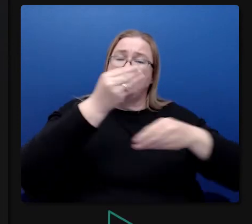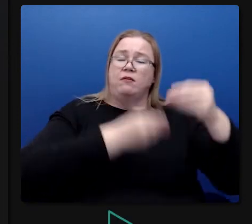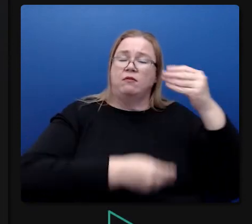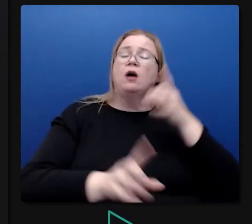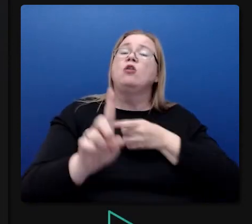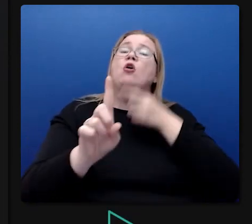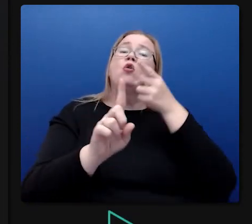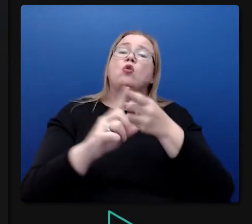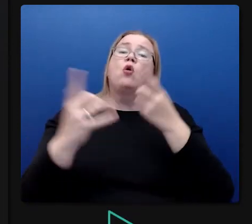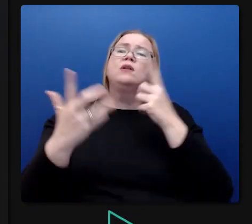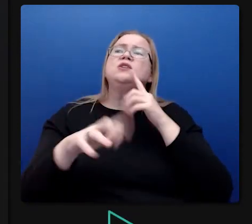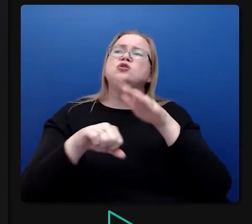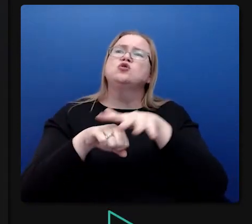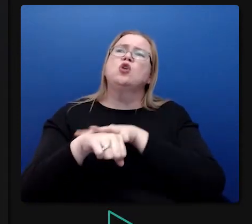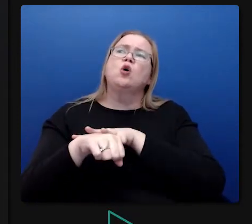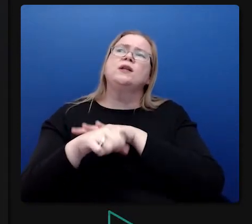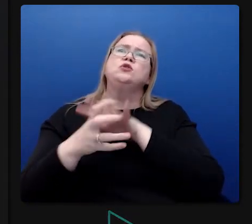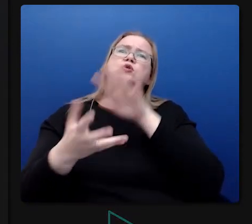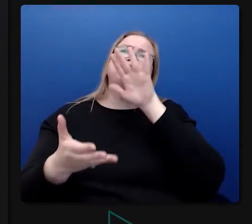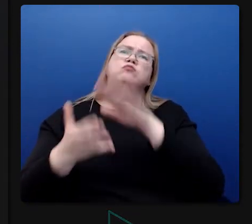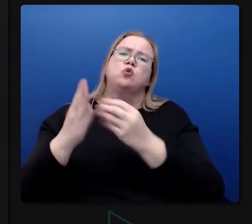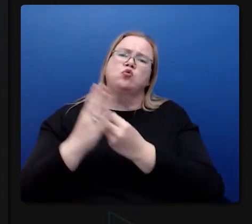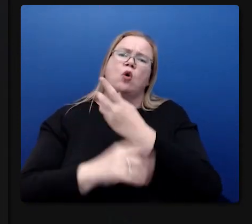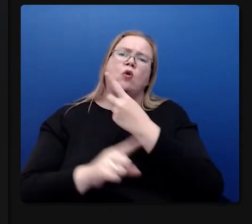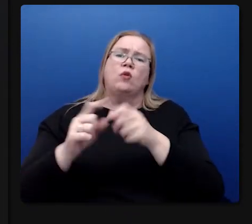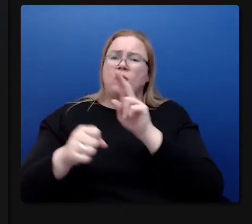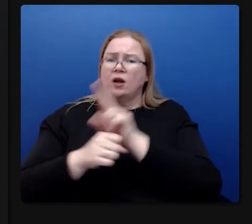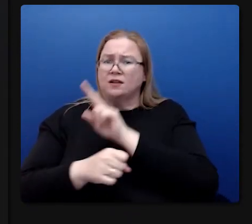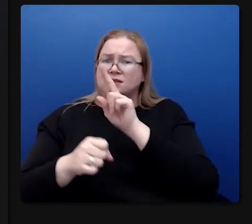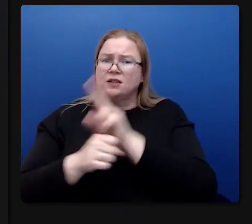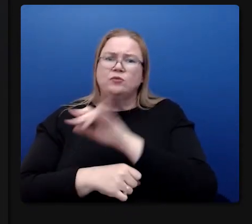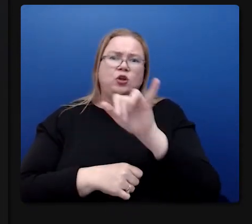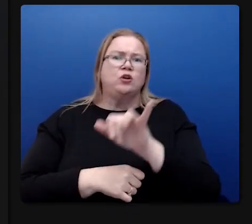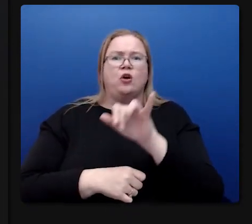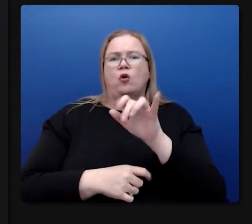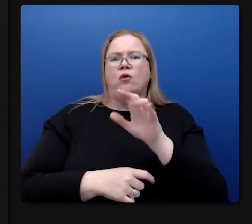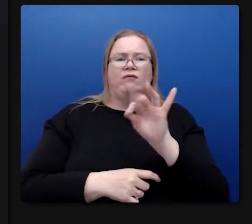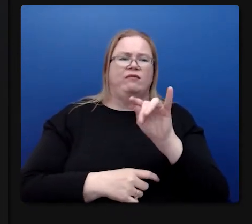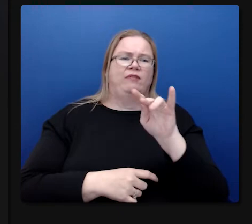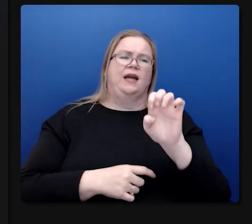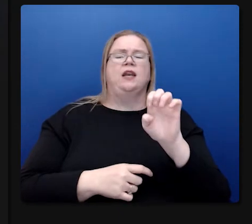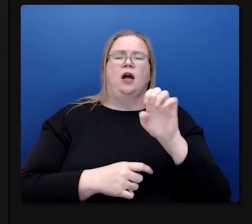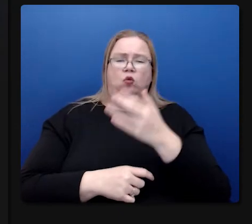and aims to gradually decouple growth from the consumption of finite resources,